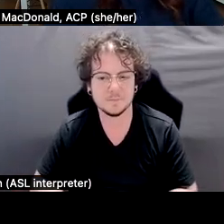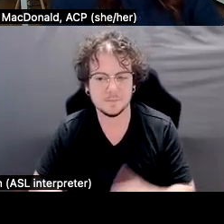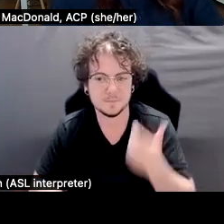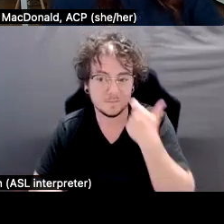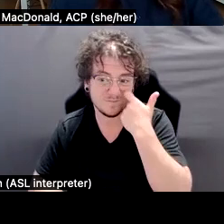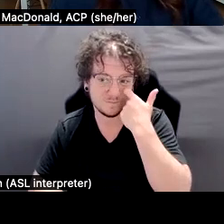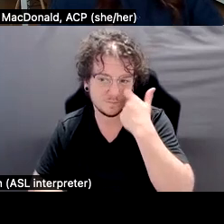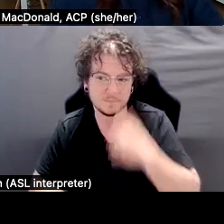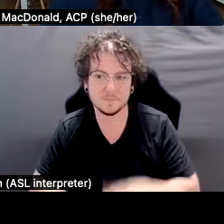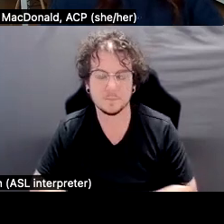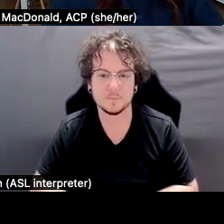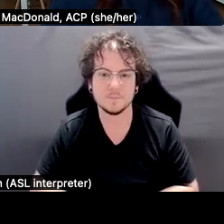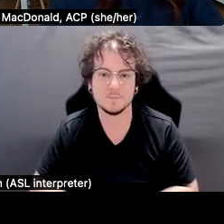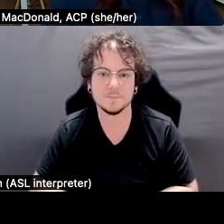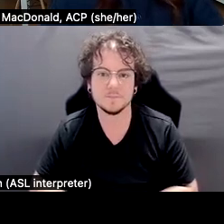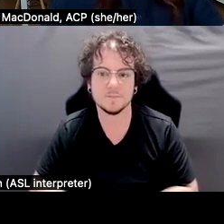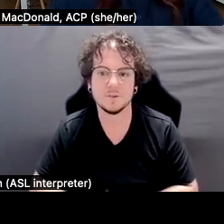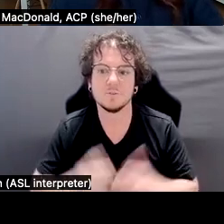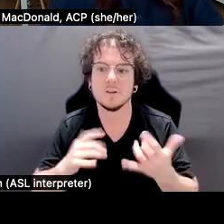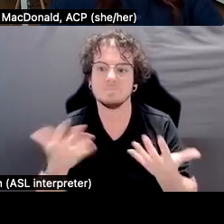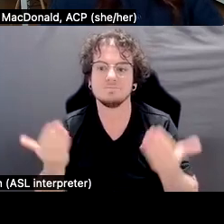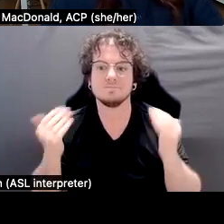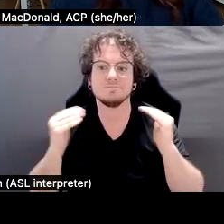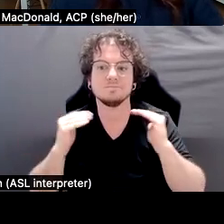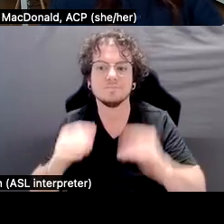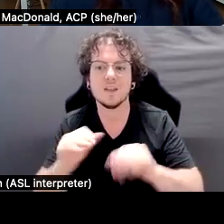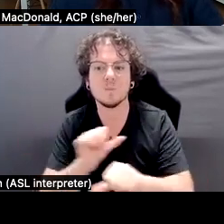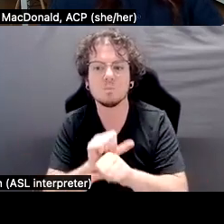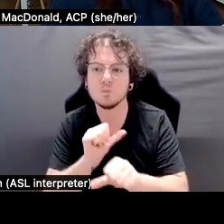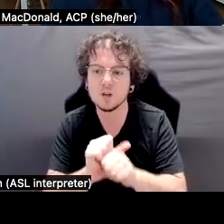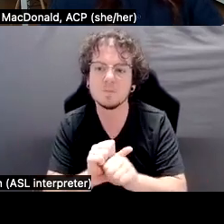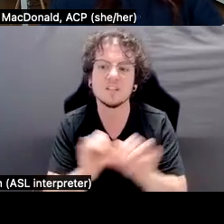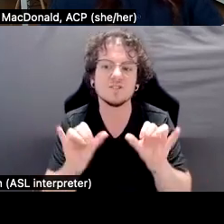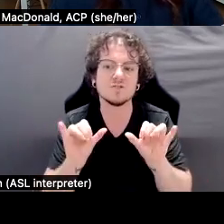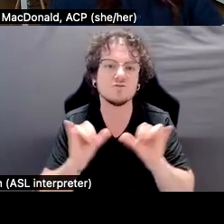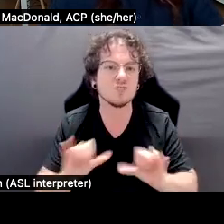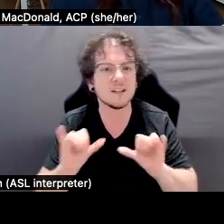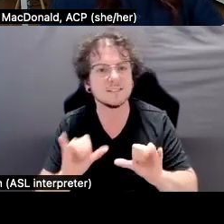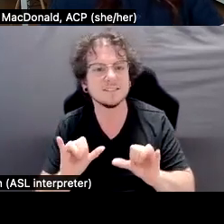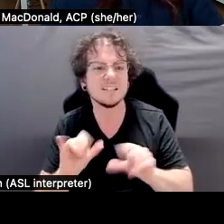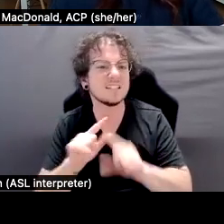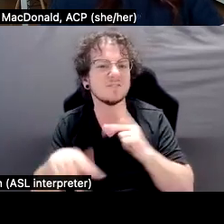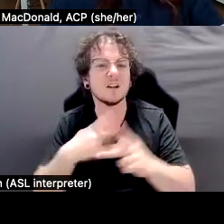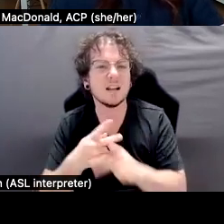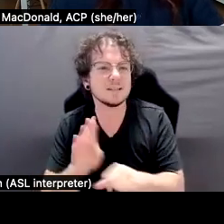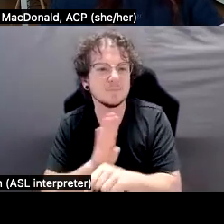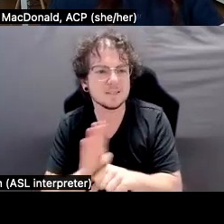and firm types. We found that most survey respondents work at Canadian-owned firms,